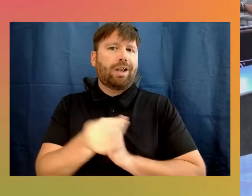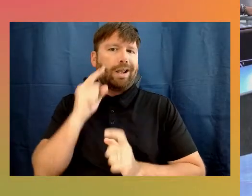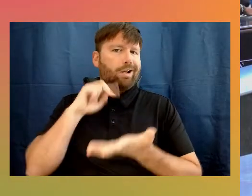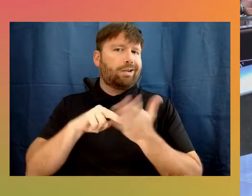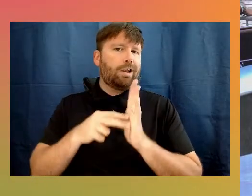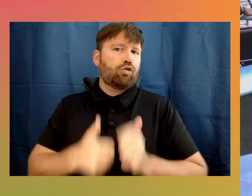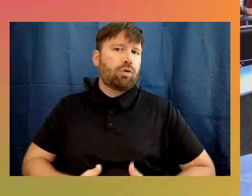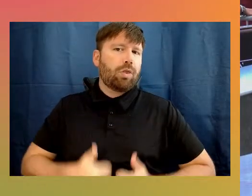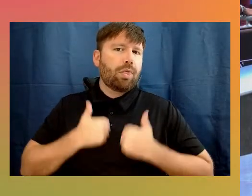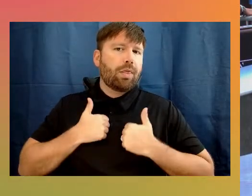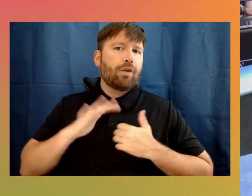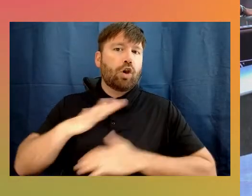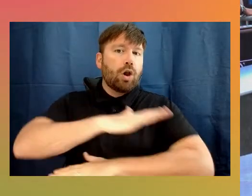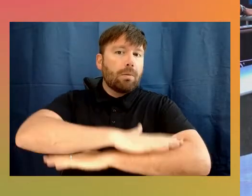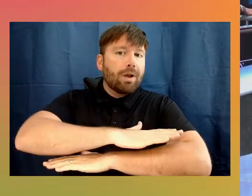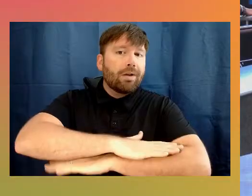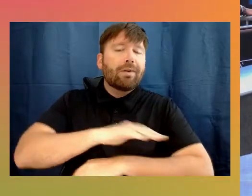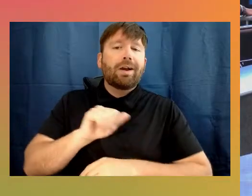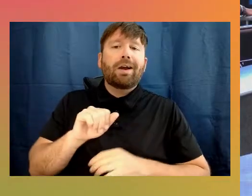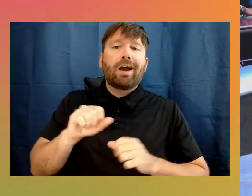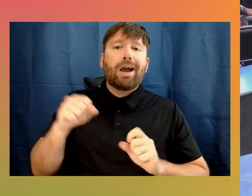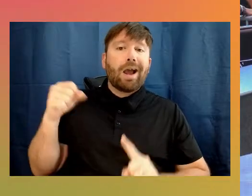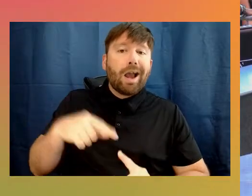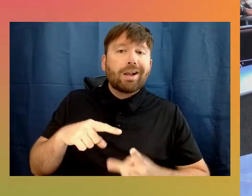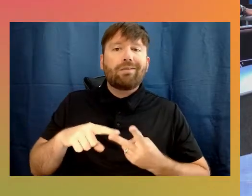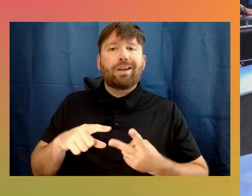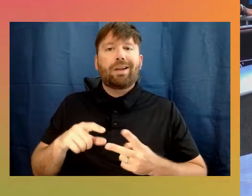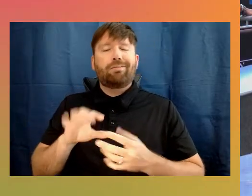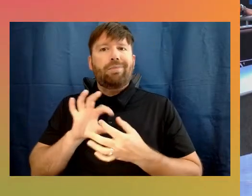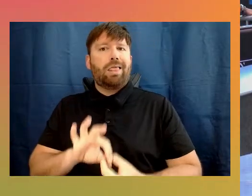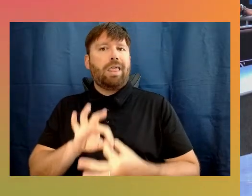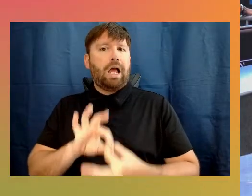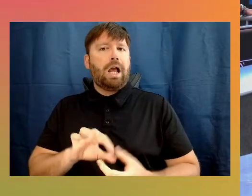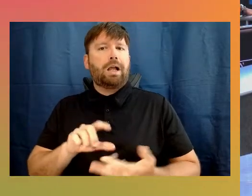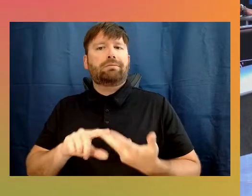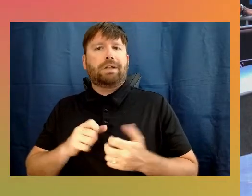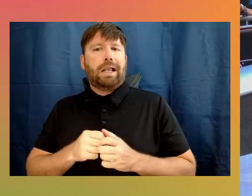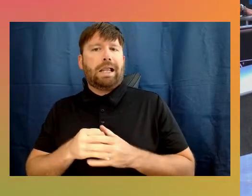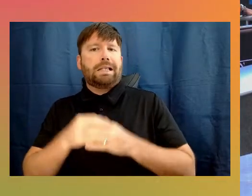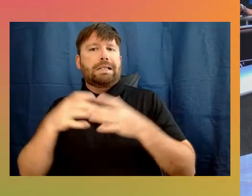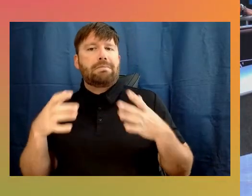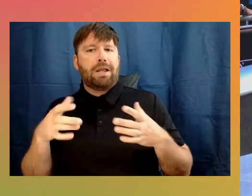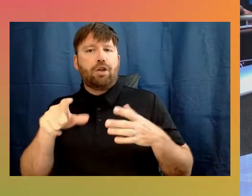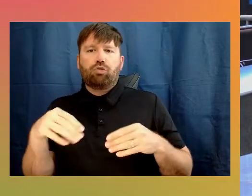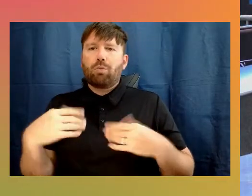SHE BLENDS PHILOSOPHY AND MODERN TOOLS.